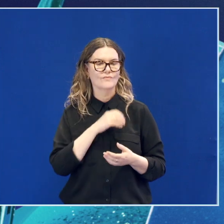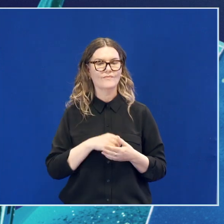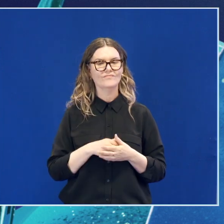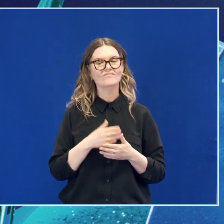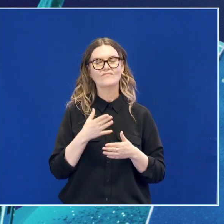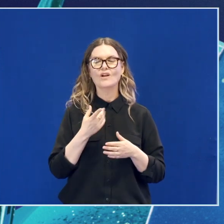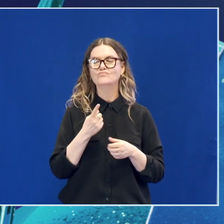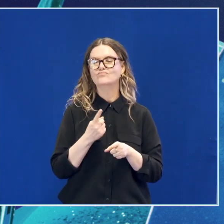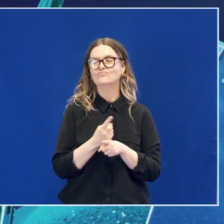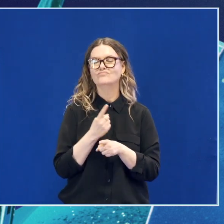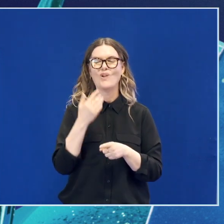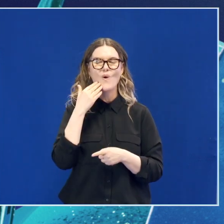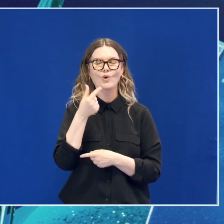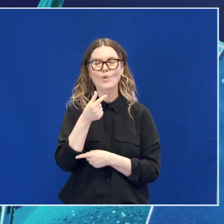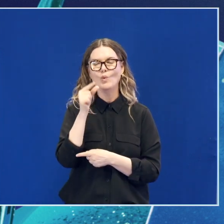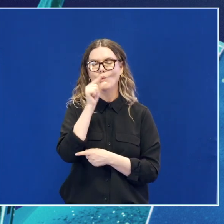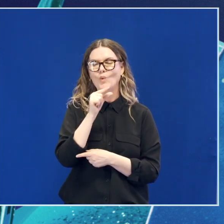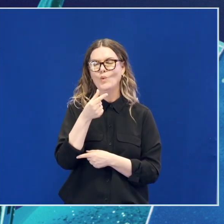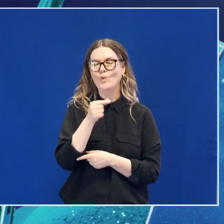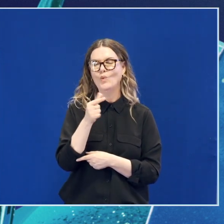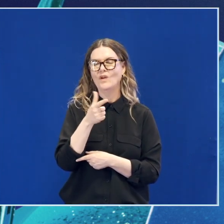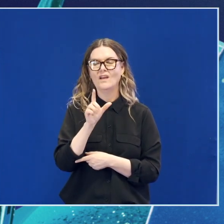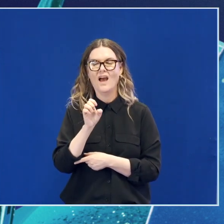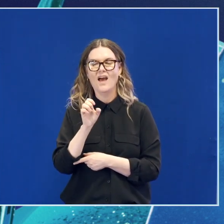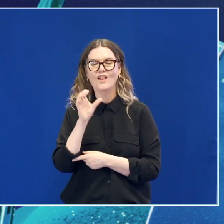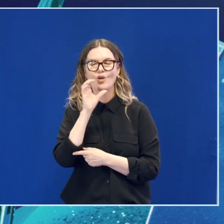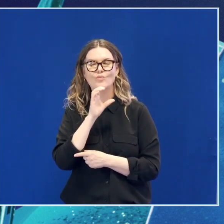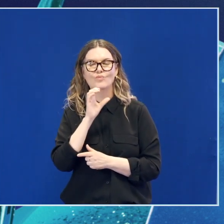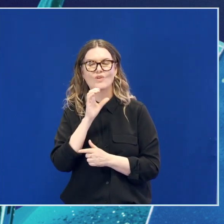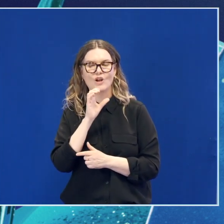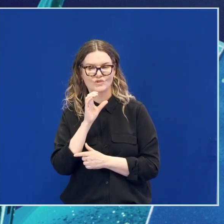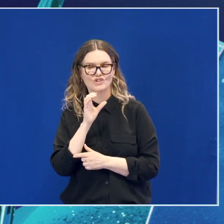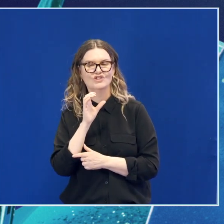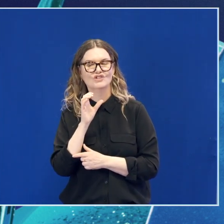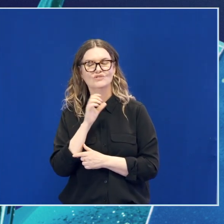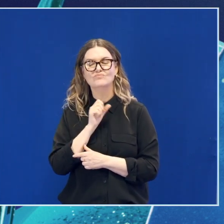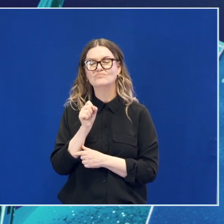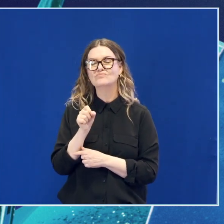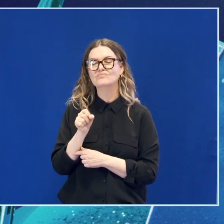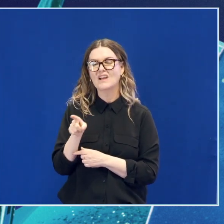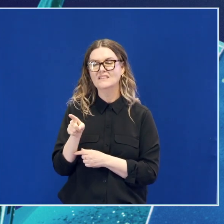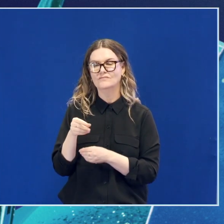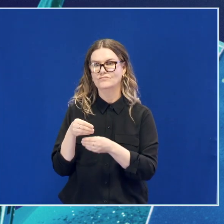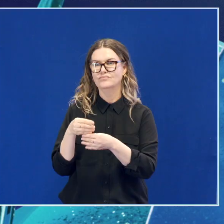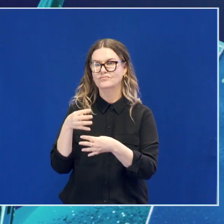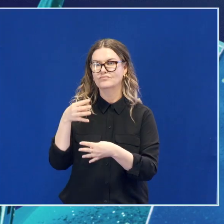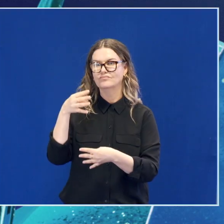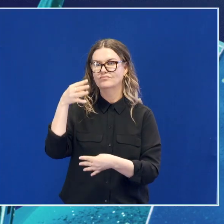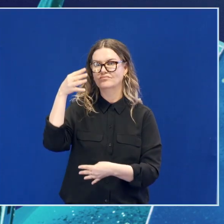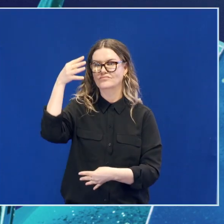most of which is probably not relevant to what I'm trying to get done before I find the information I'm looking for. Copilot gets me around all that.